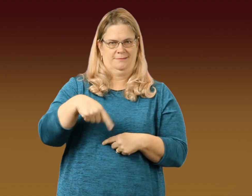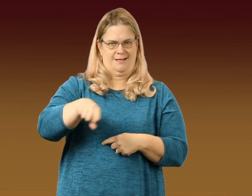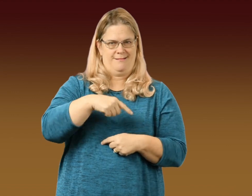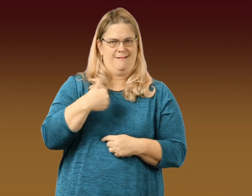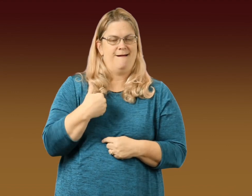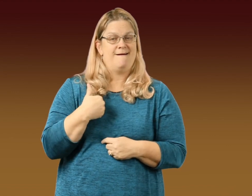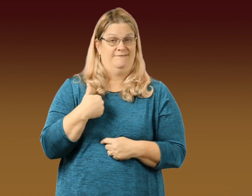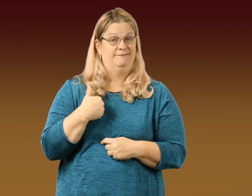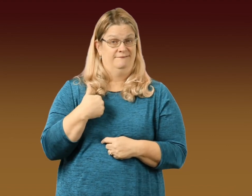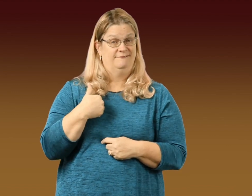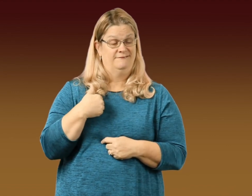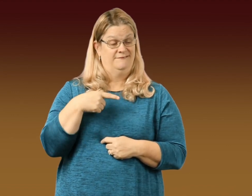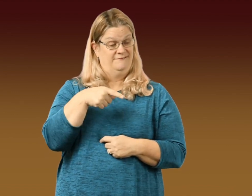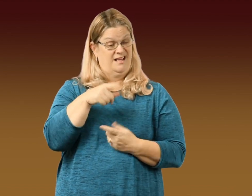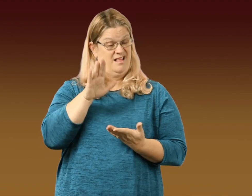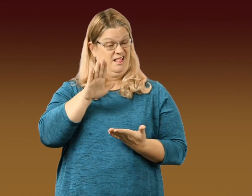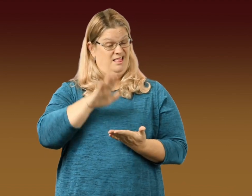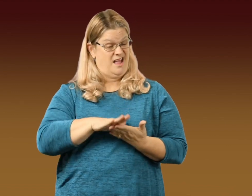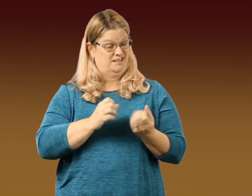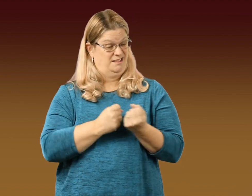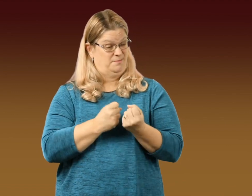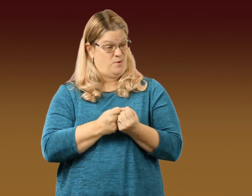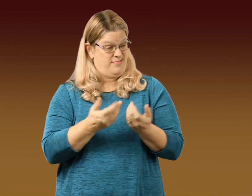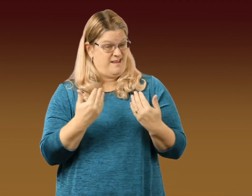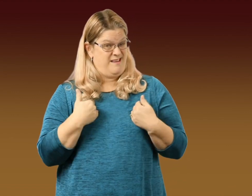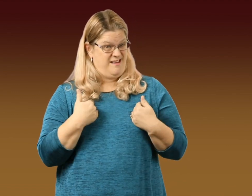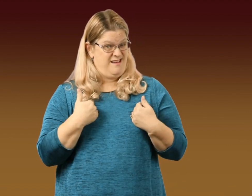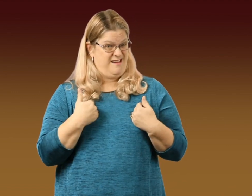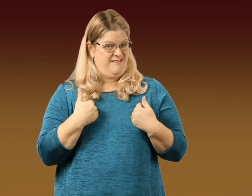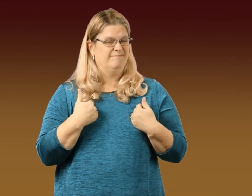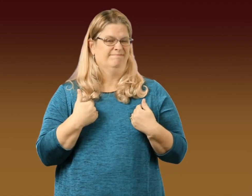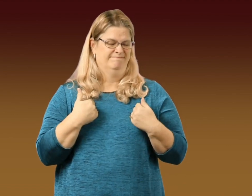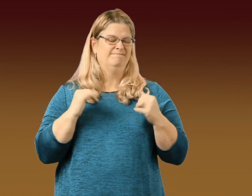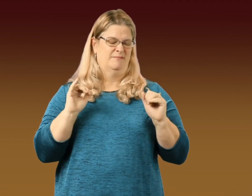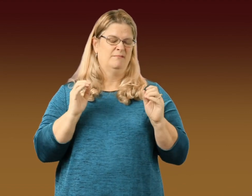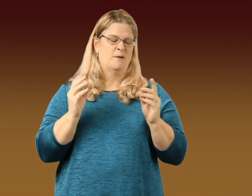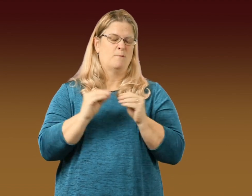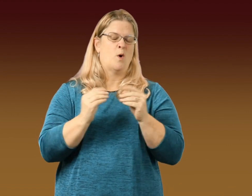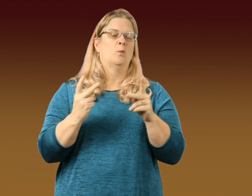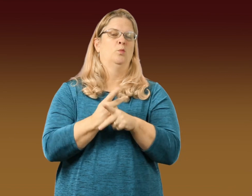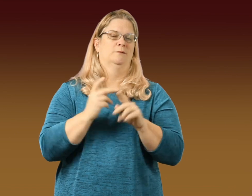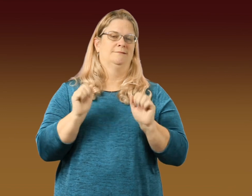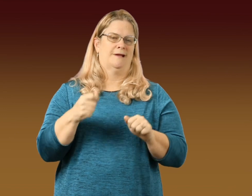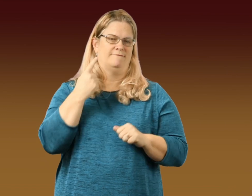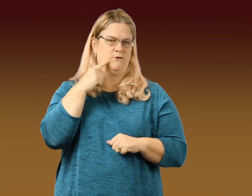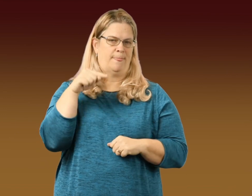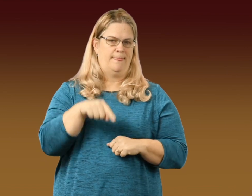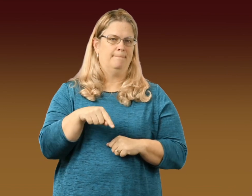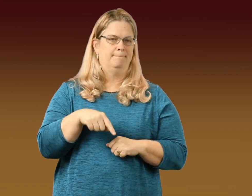Where they fall on that will depend on the kind of support system they have.